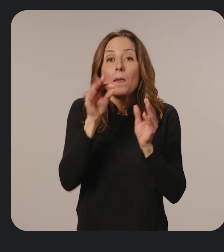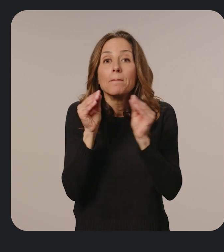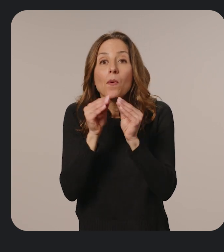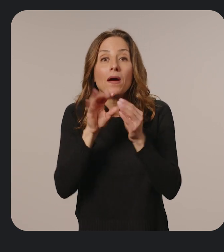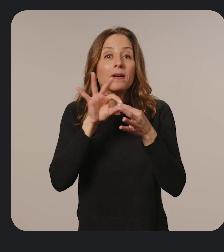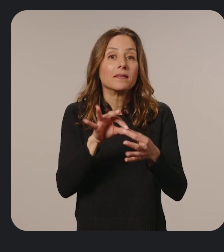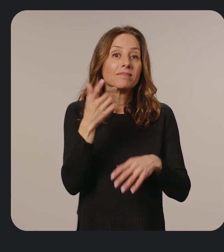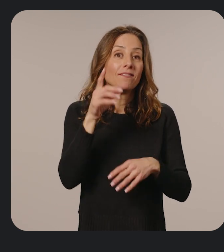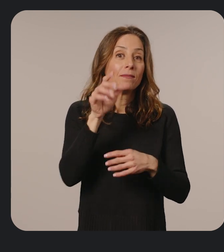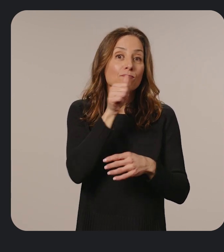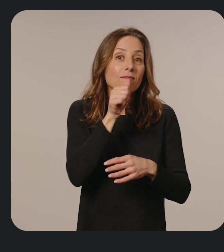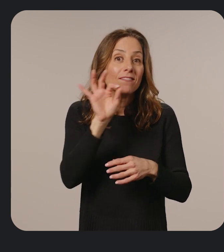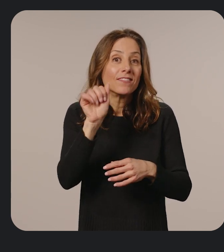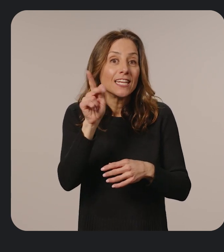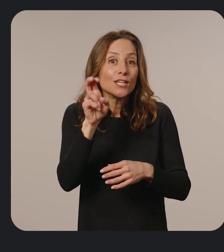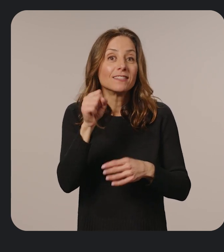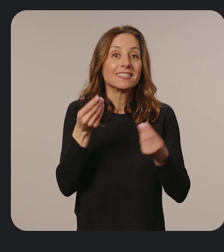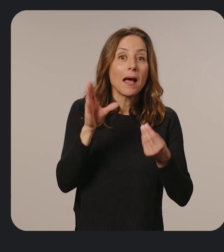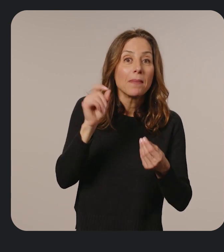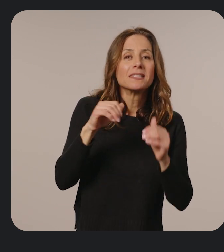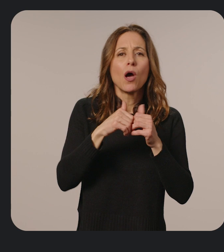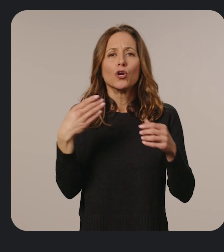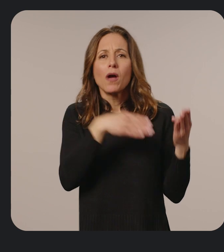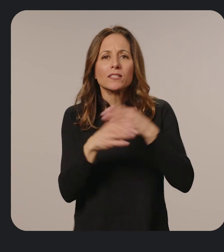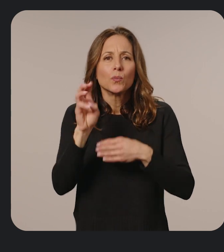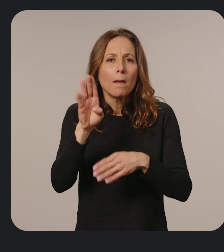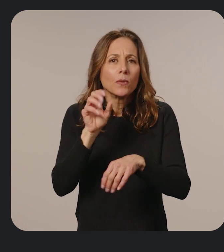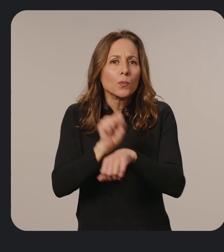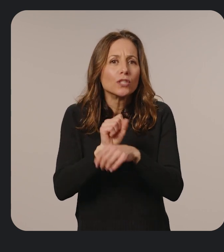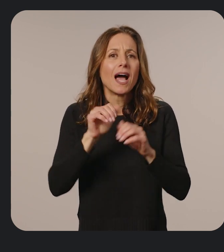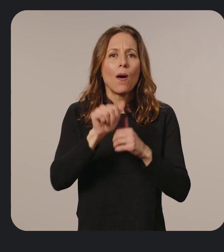To find out more about new features on the Privacy Sandbox, how cross-web and app attribution